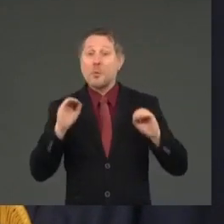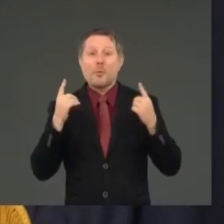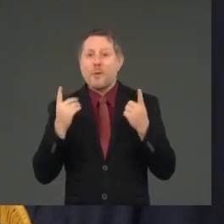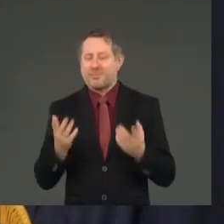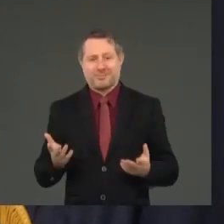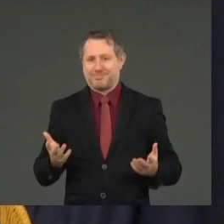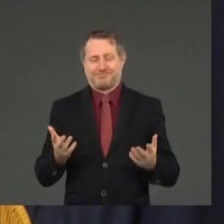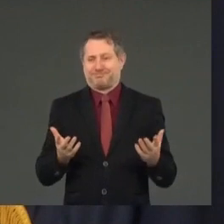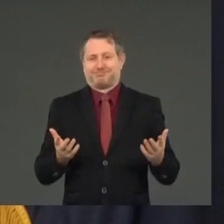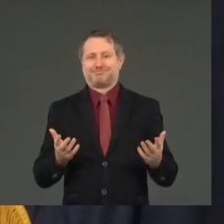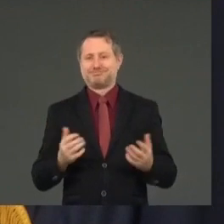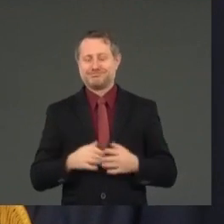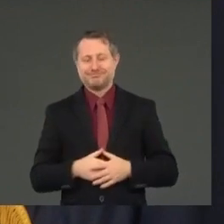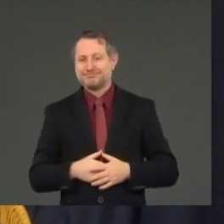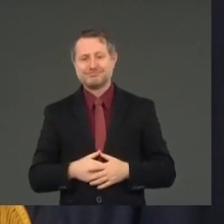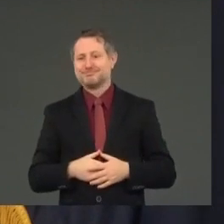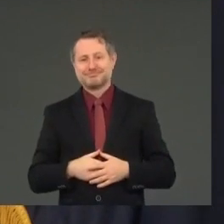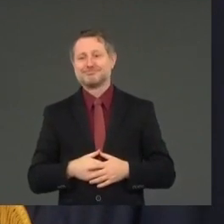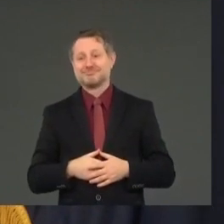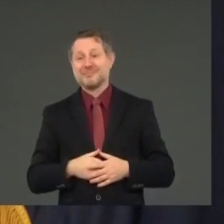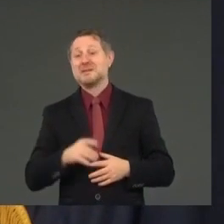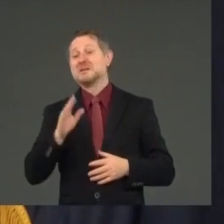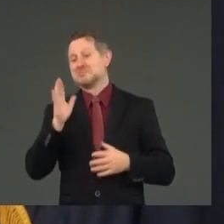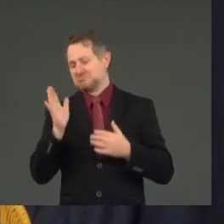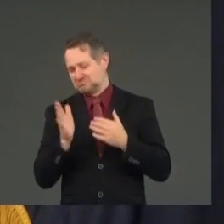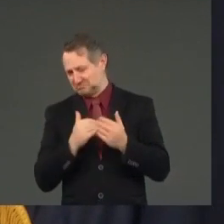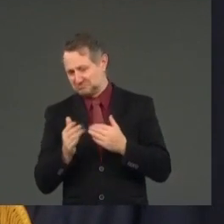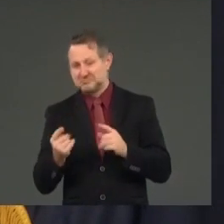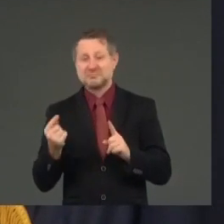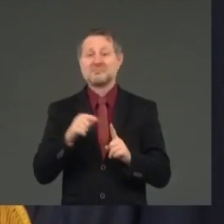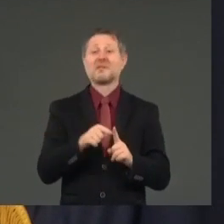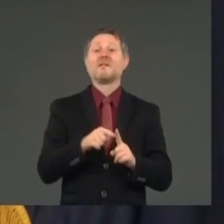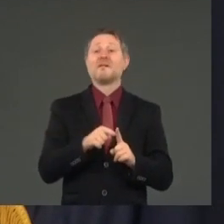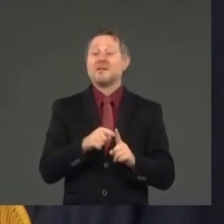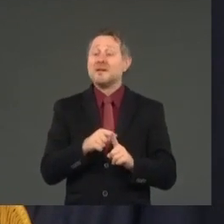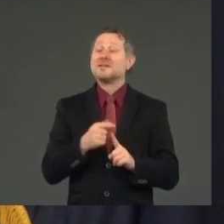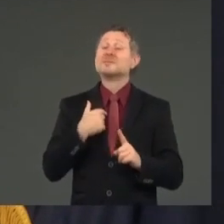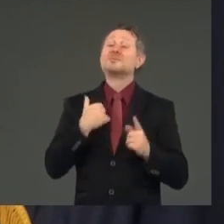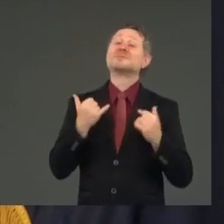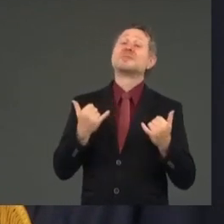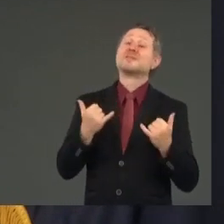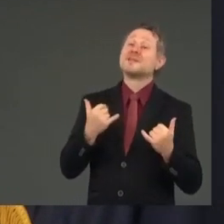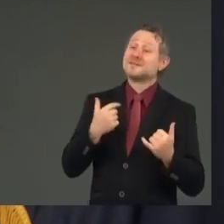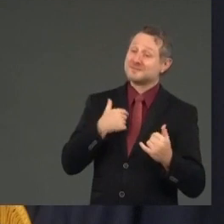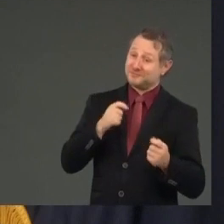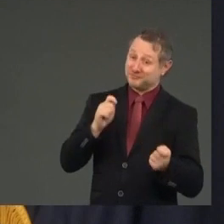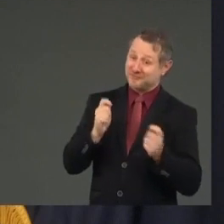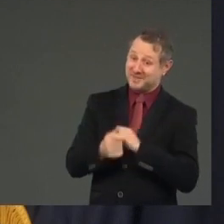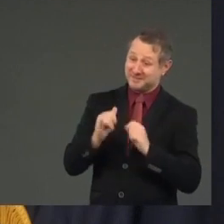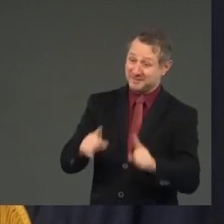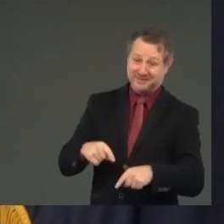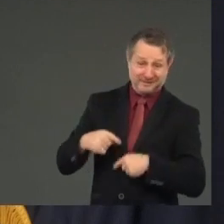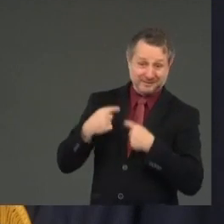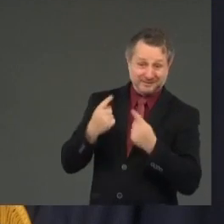AND HOW COULD THEY BE? NOBODY WAS READY FOR THIS ABRUPT